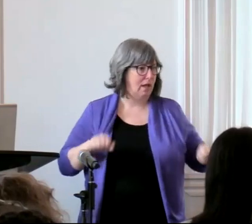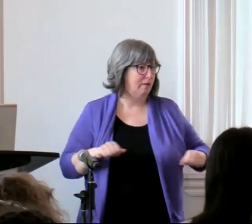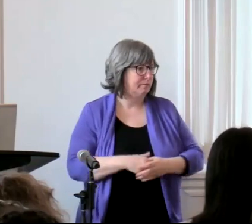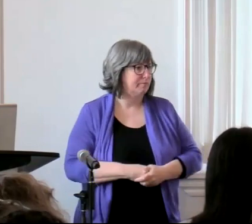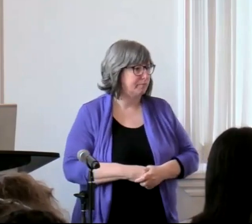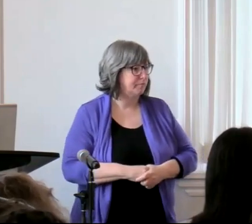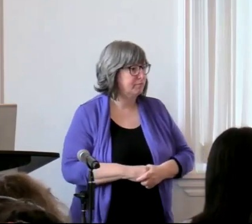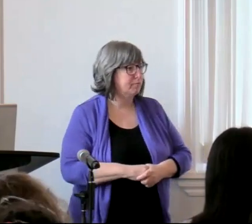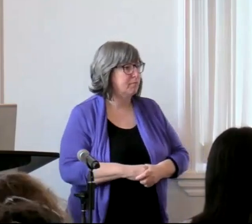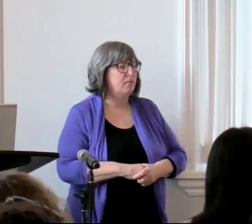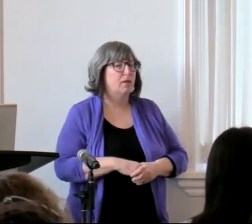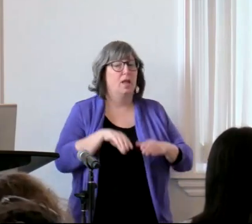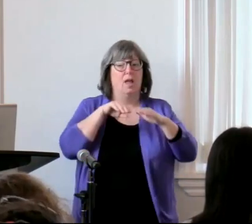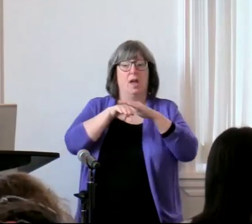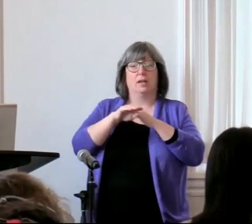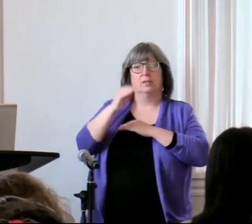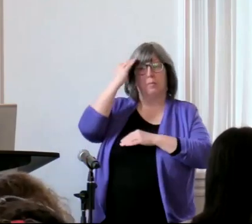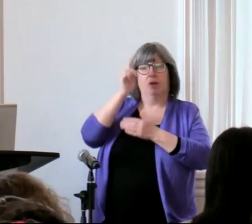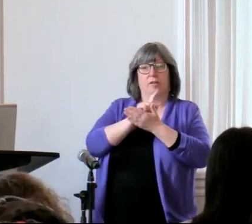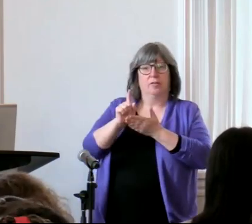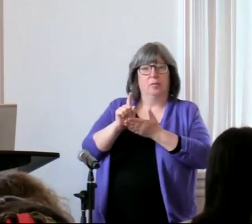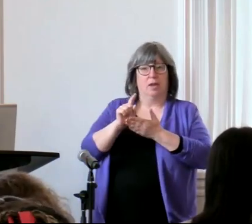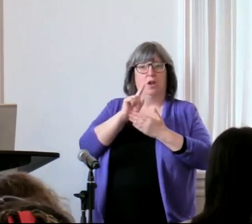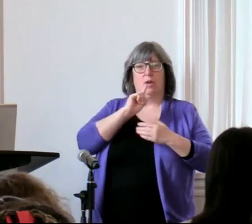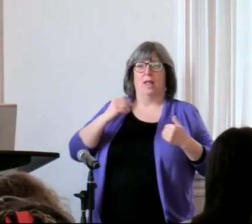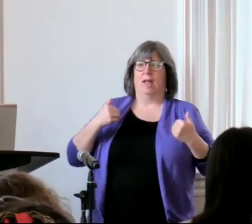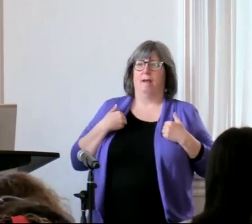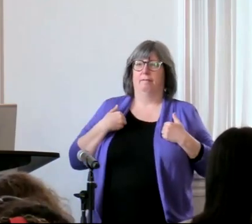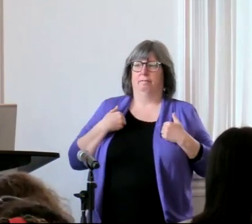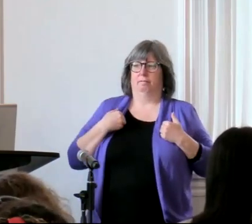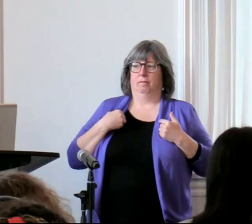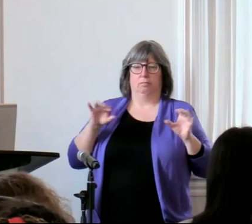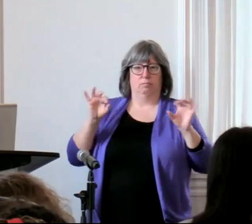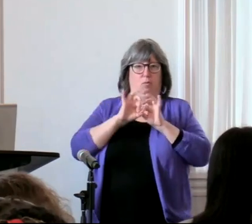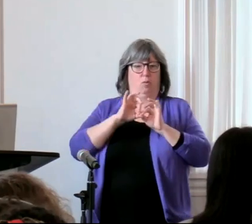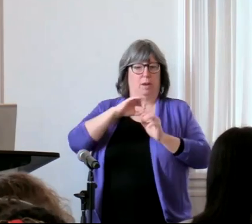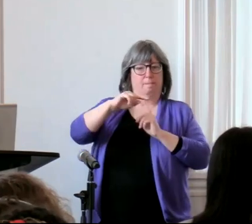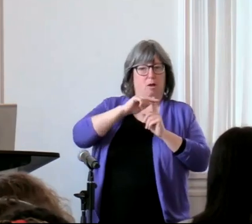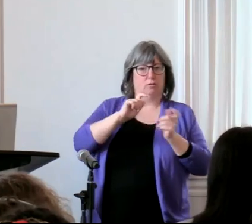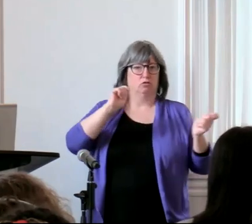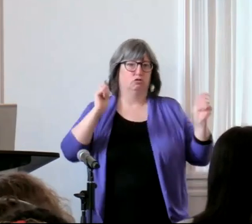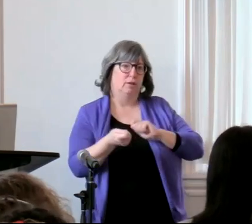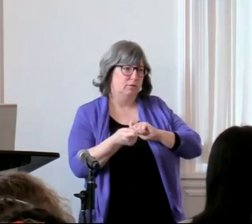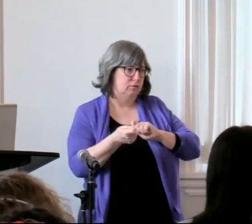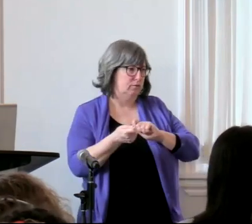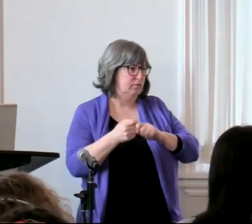Access Awareness Week addresses a fundamental step of positive change making.